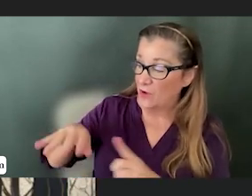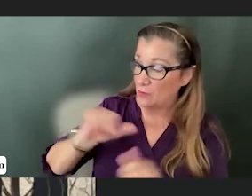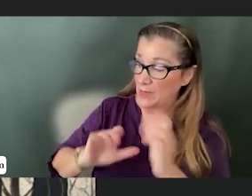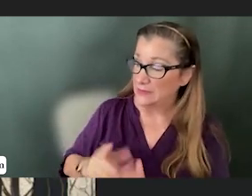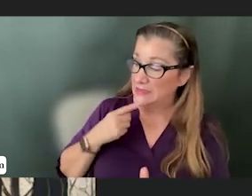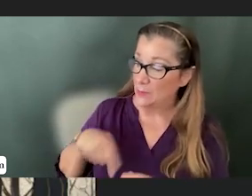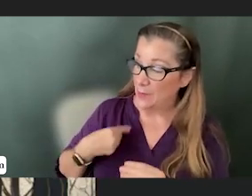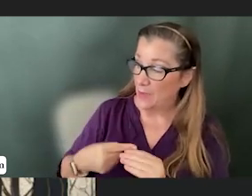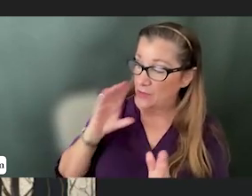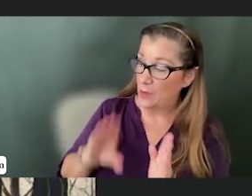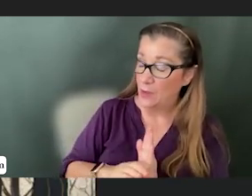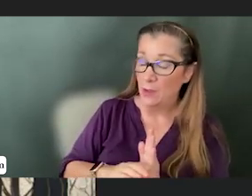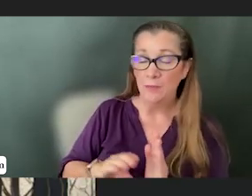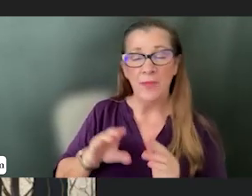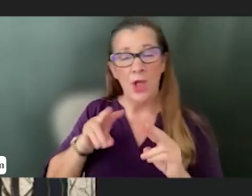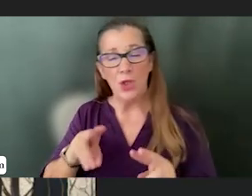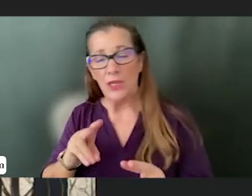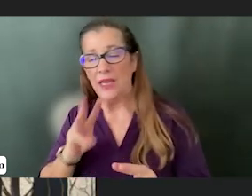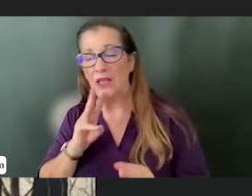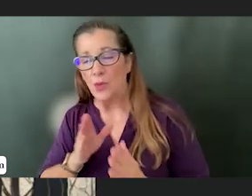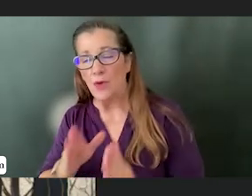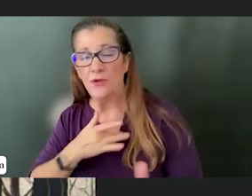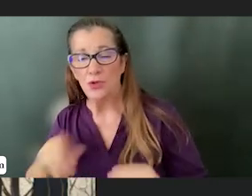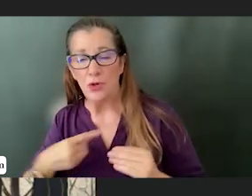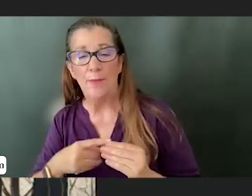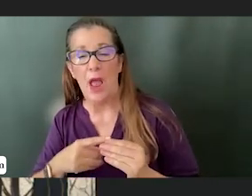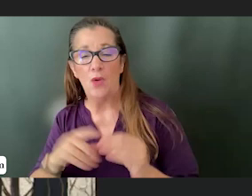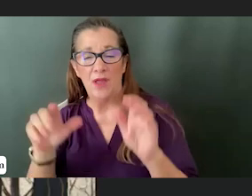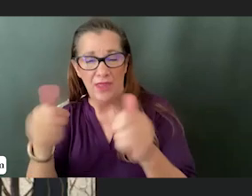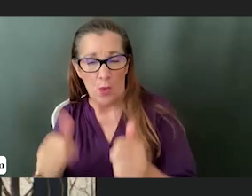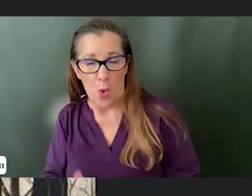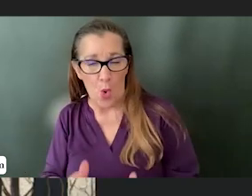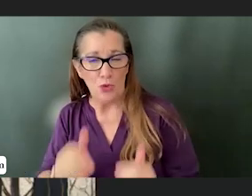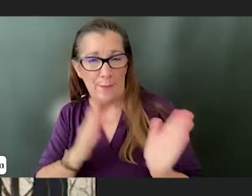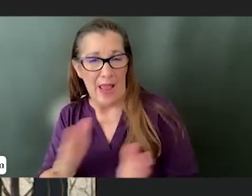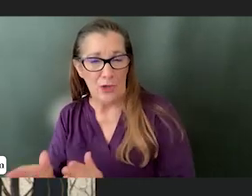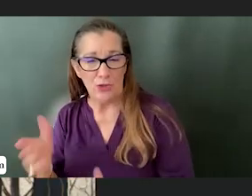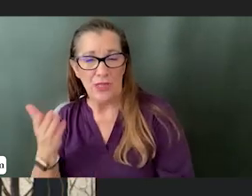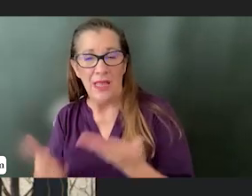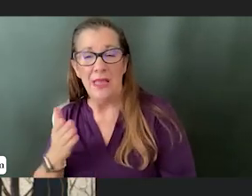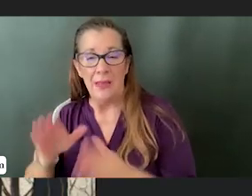She said, well, looking at the river, I'm kind of concerned about the erosion patterns. It looks like there may have been flooding recently.